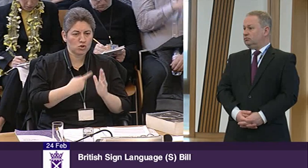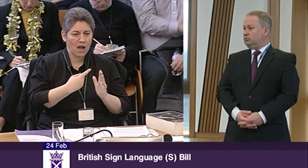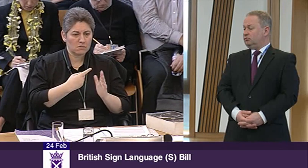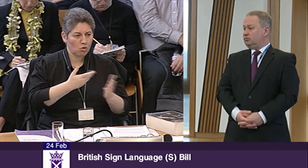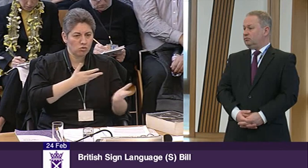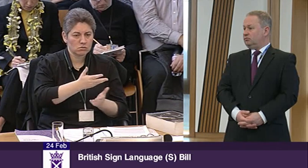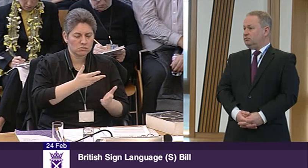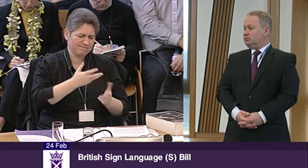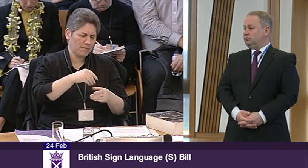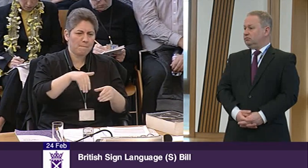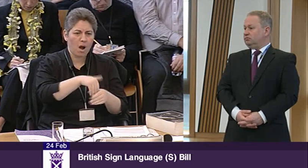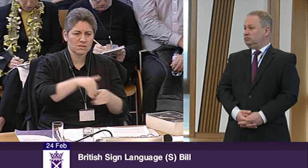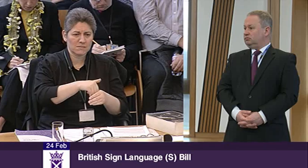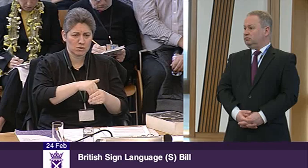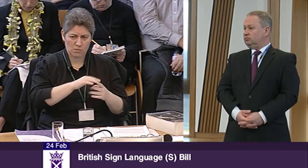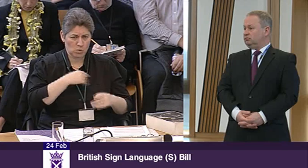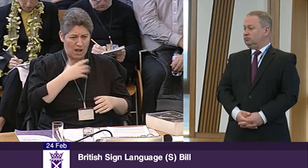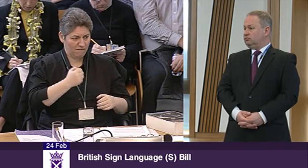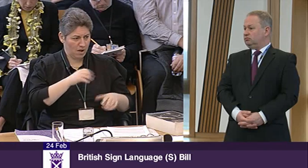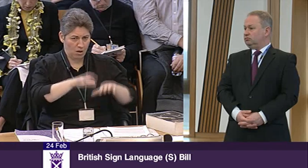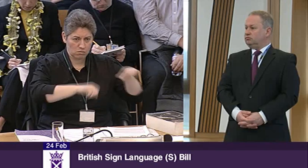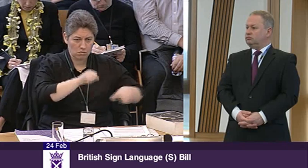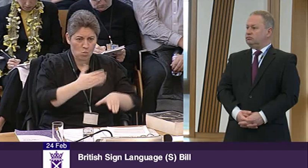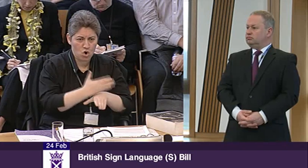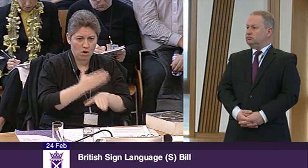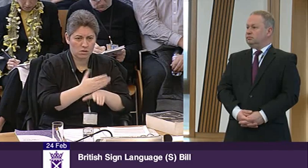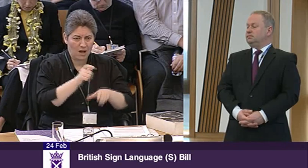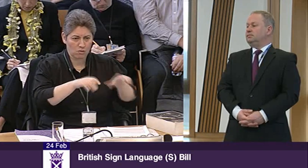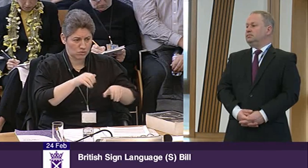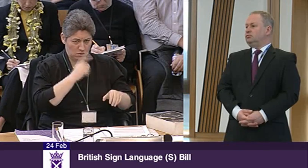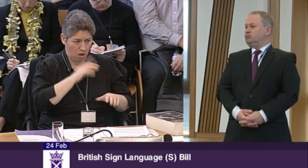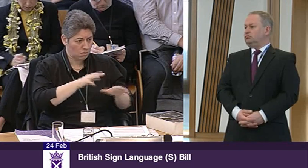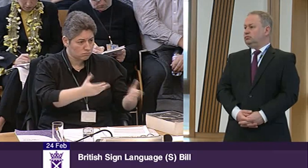the expertise of organisations, such as the British Deaf Association. We already have